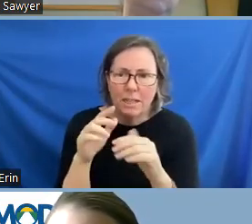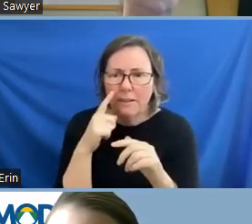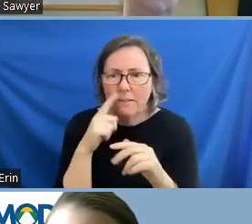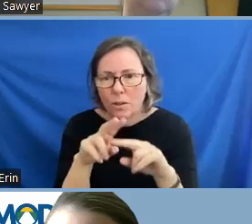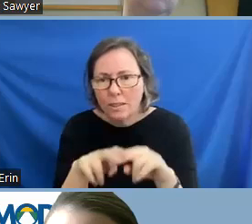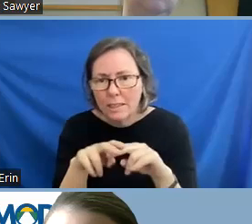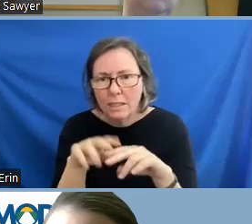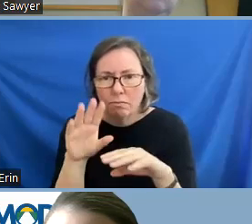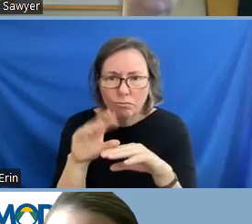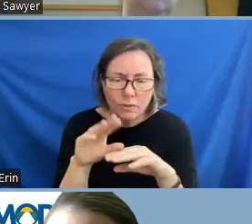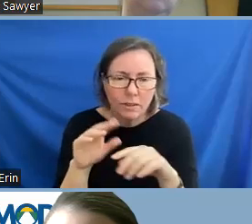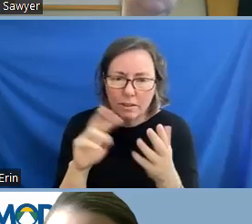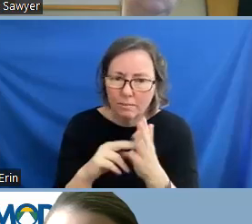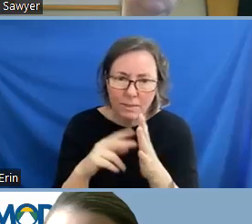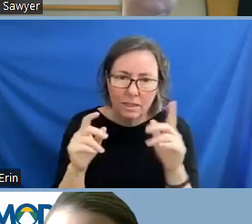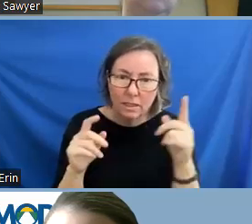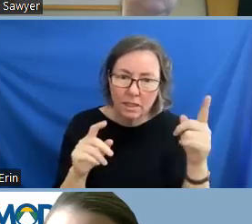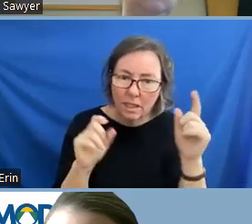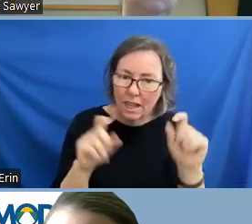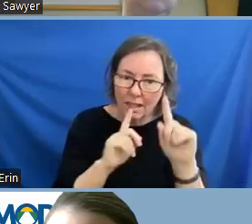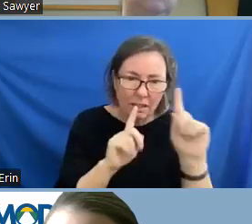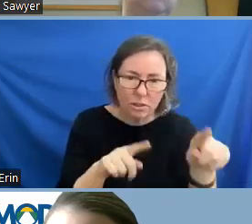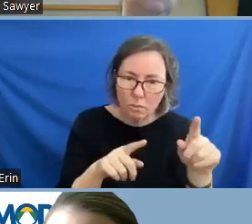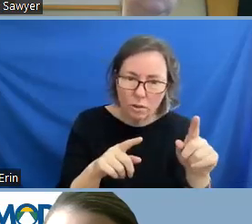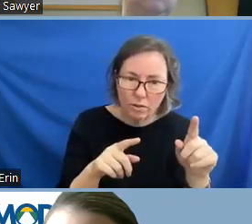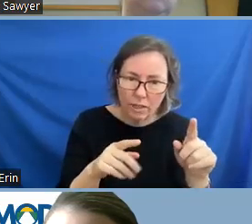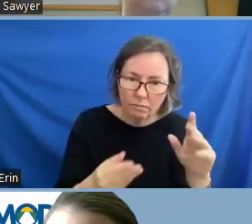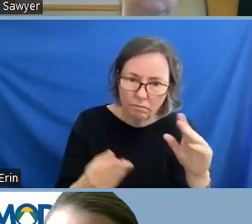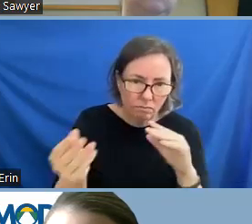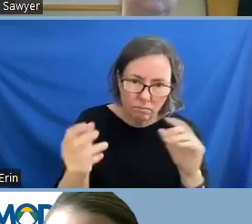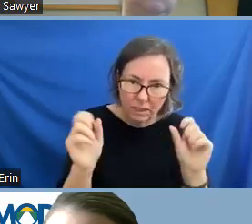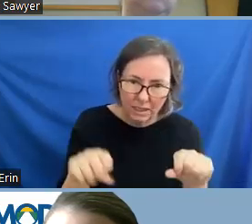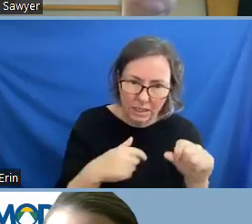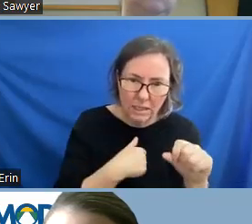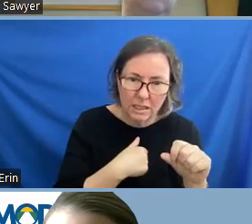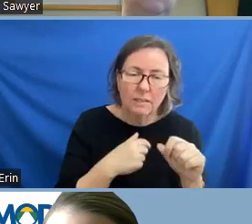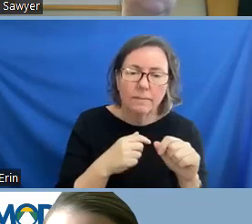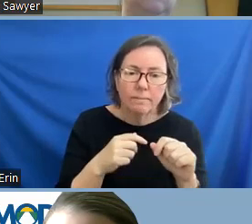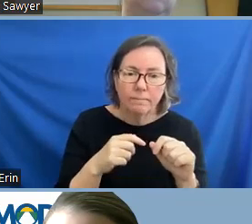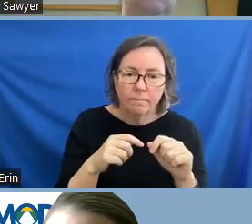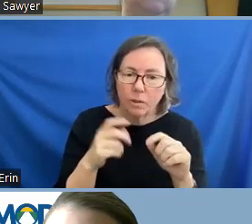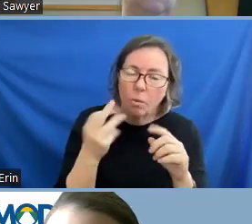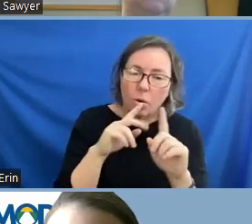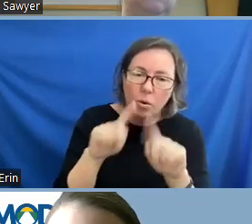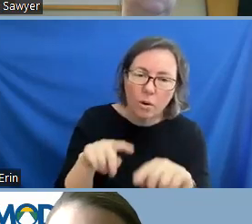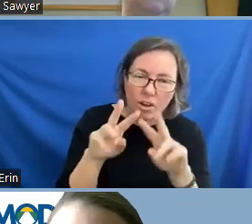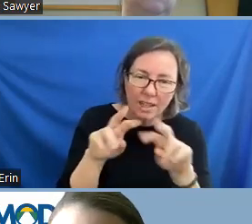So what you're telling me is to order her an assessment for her?